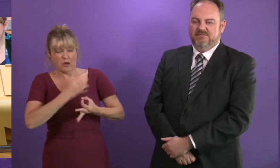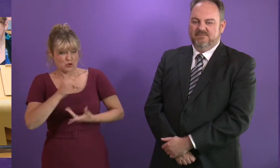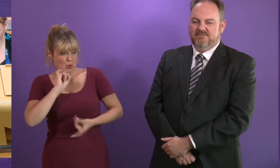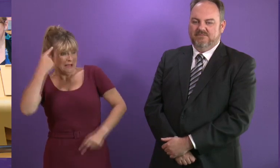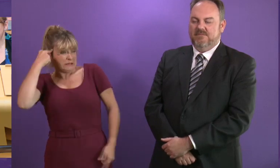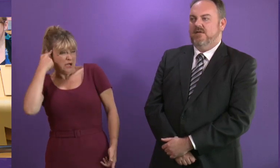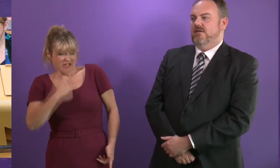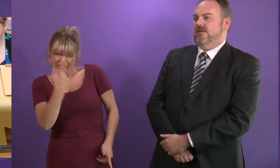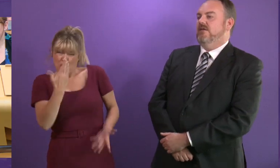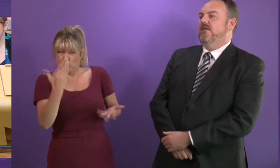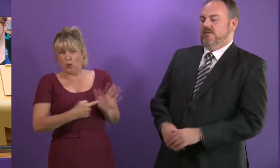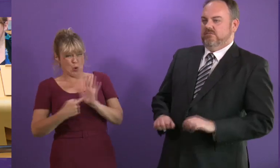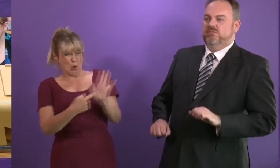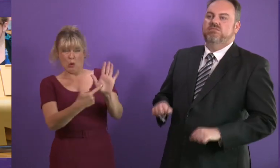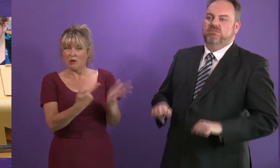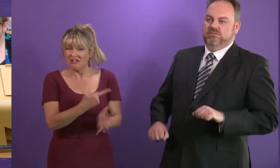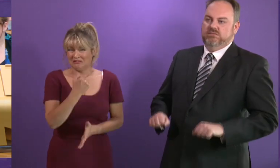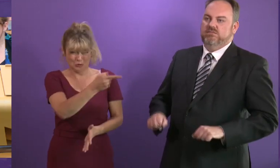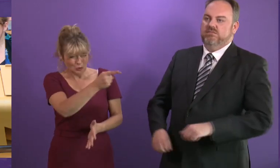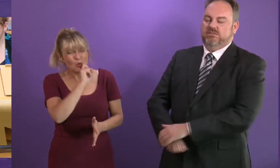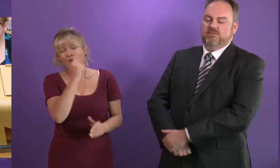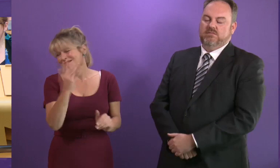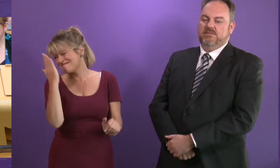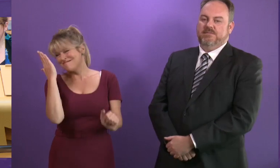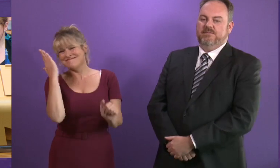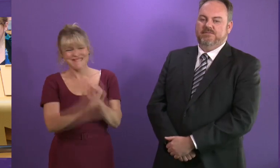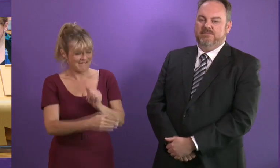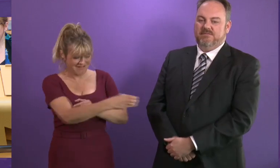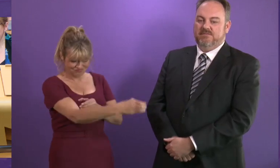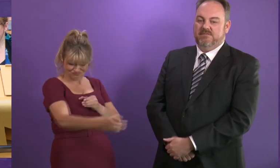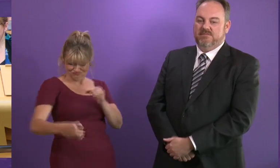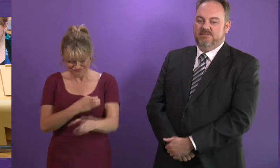why Richard Leonard will never stand here answering questions to the First Minister, because he has zero credibility.